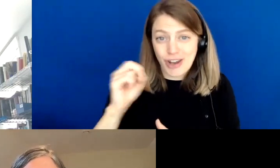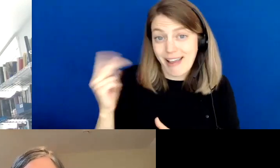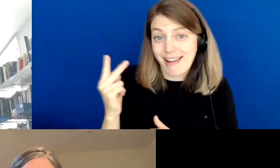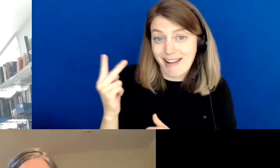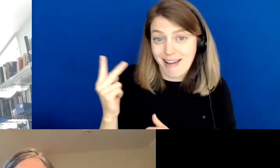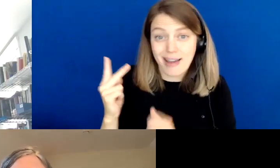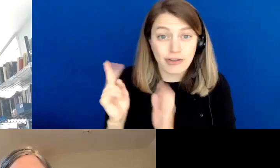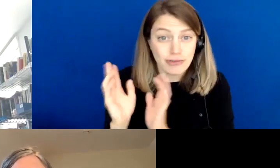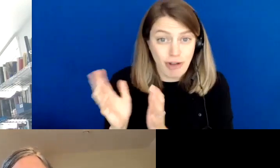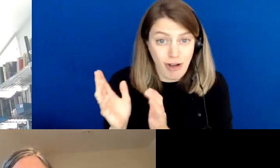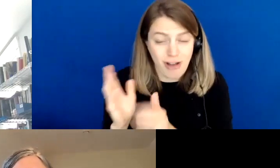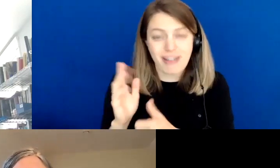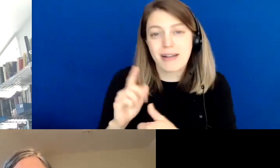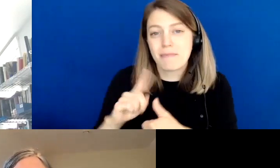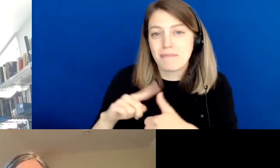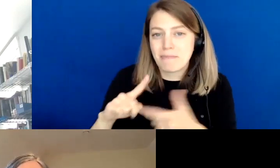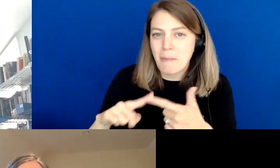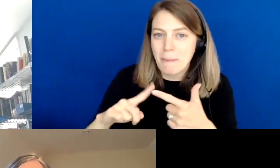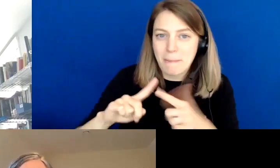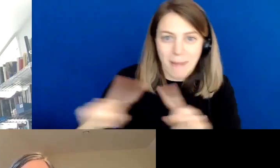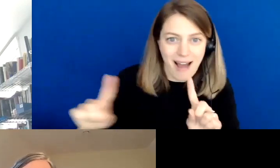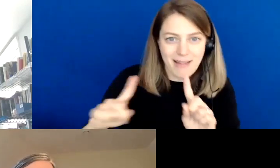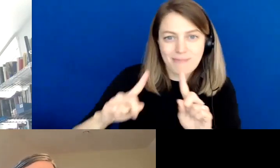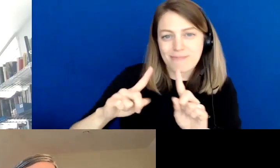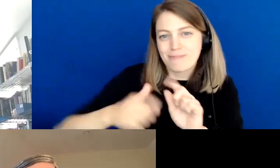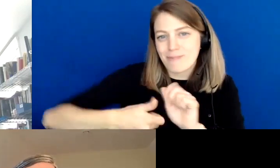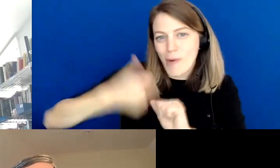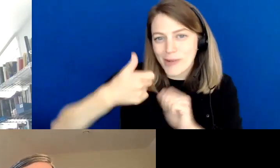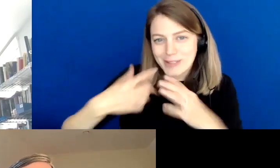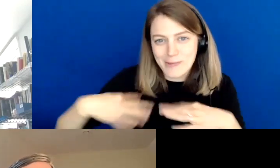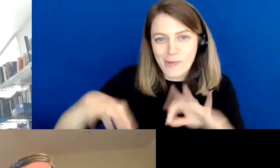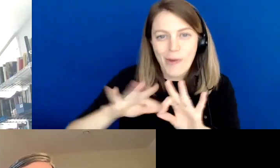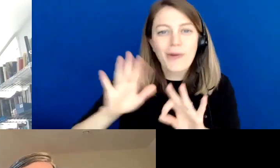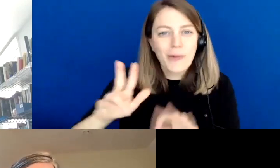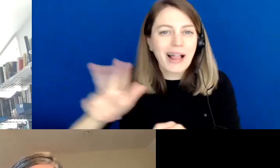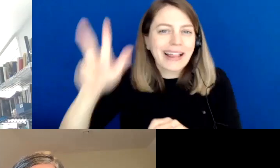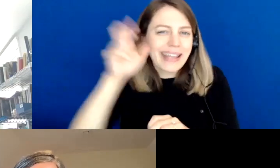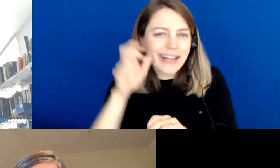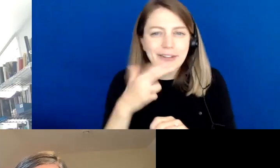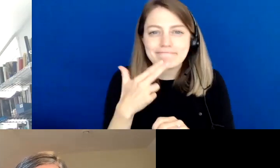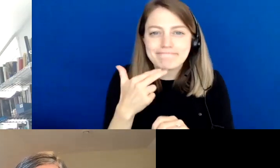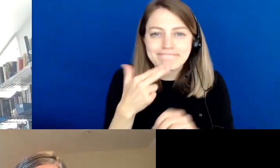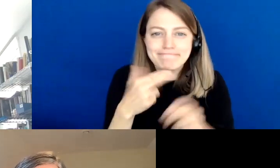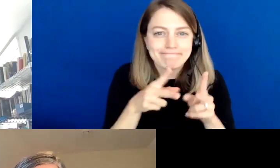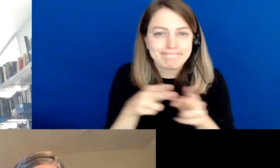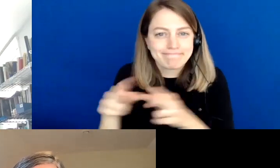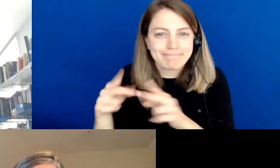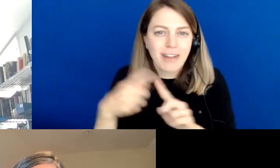But more importantly, you'll get to hear small portions from Jan's exceptional book.